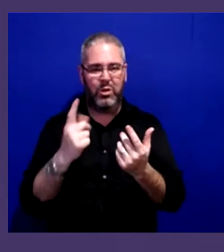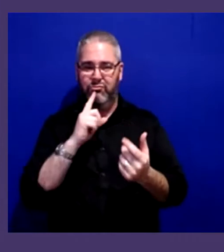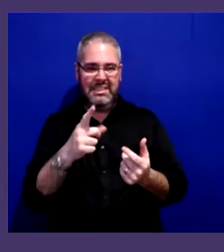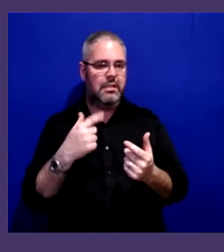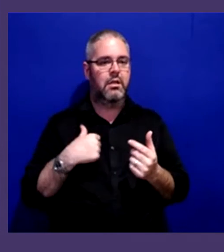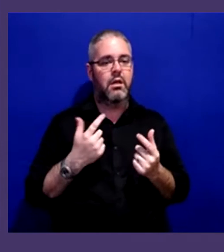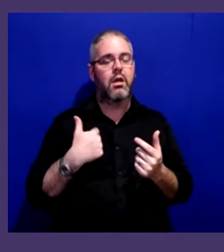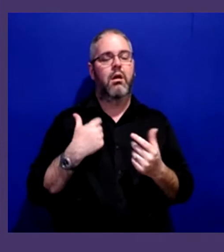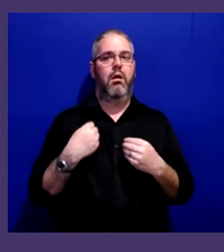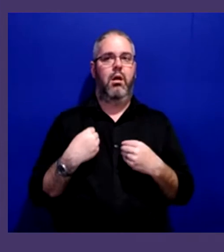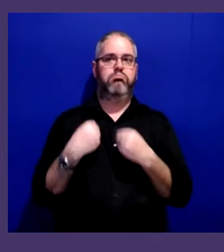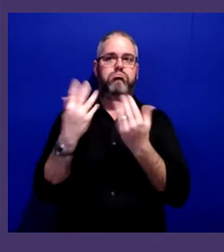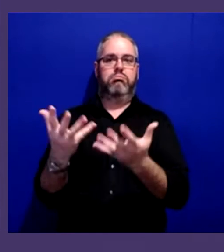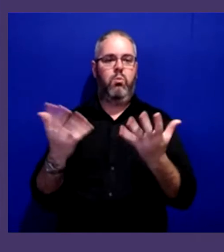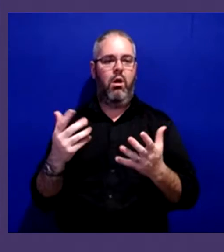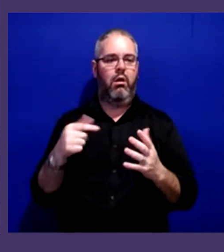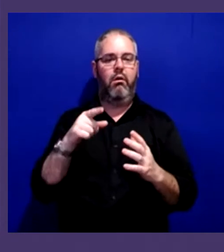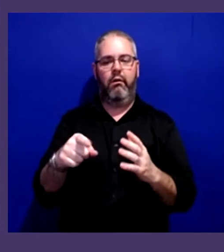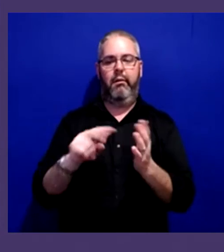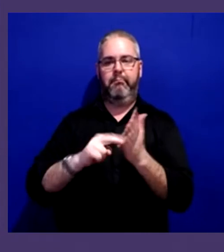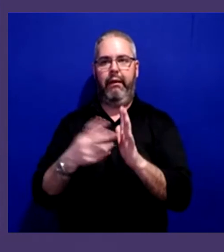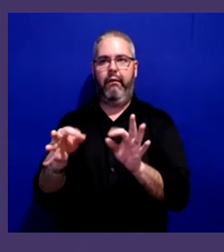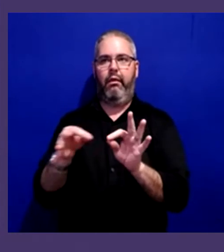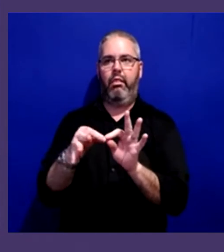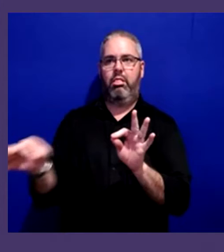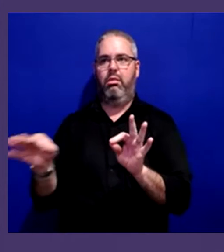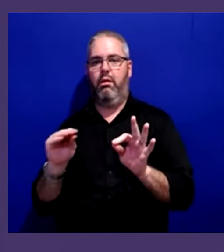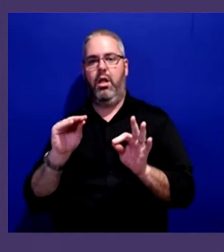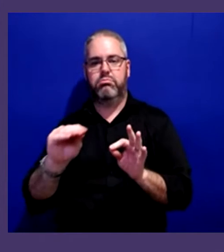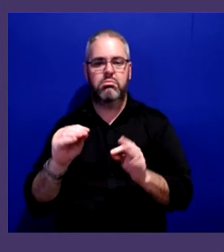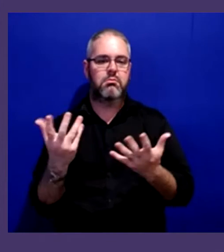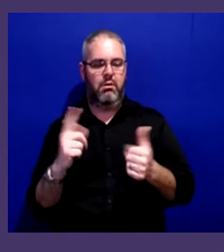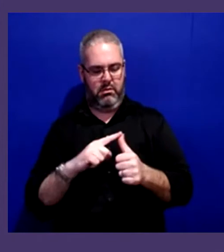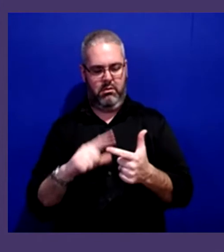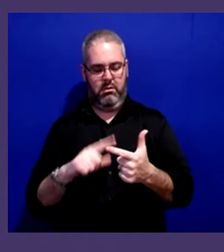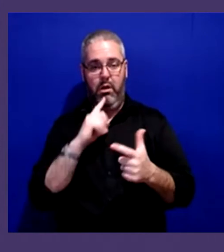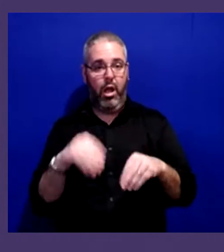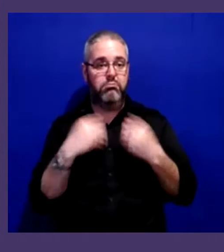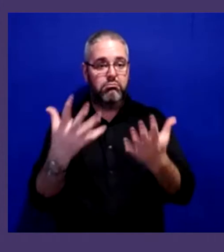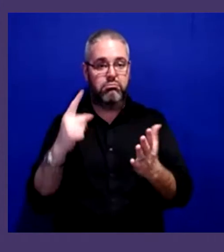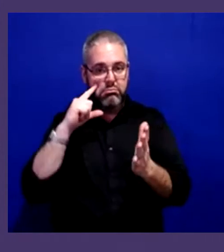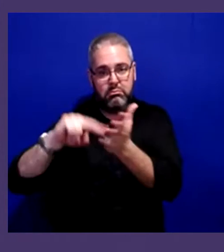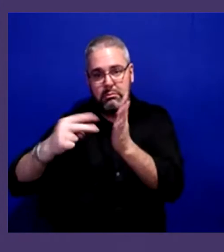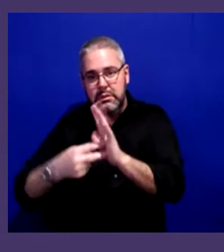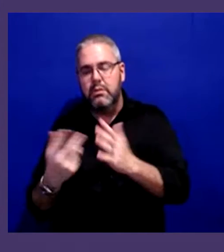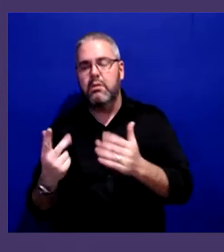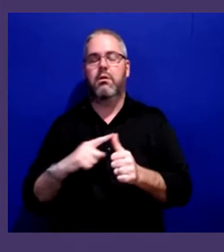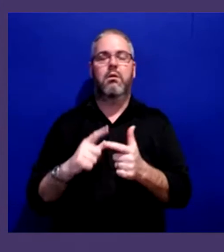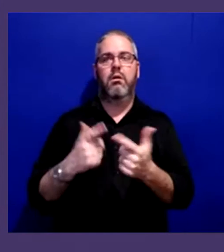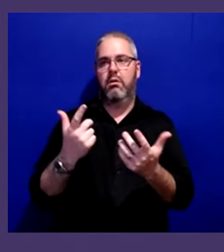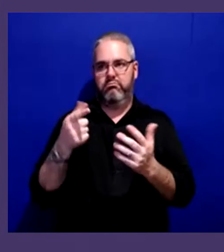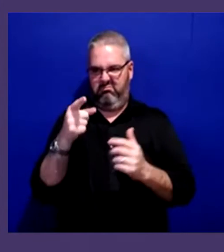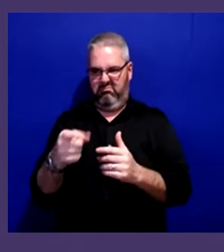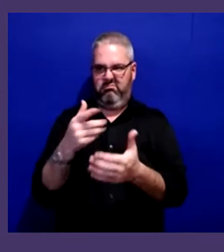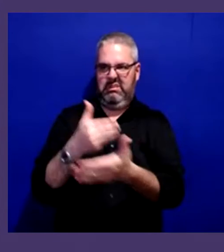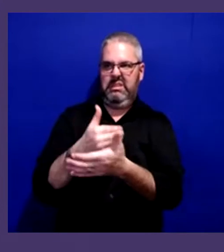an inline definition or provide a definition or example really nearby that word so that more people are able to